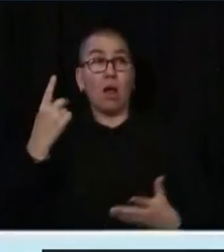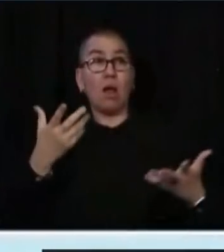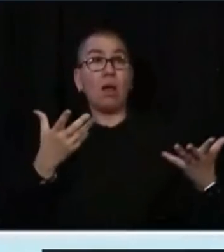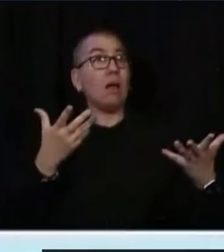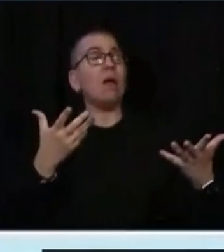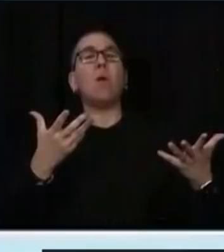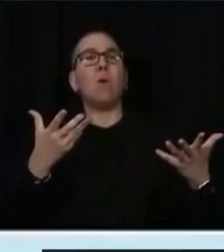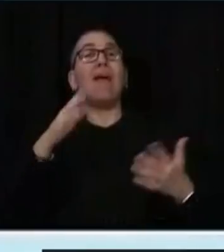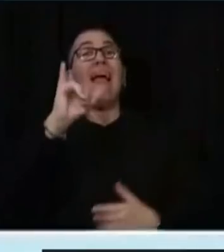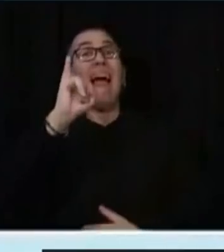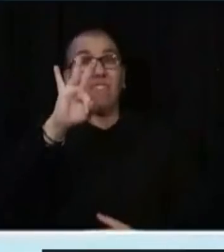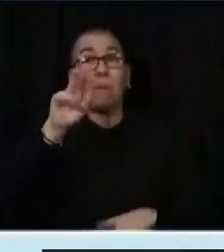AND AT A PACE WE WERE AT ABOUT